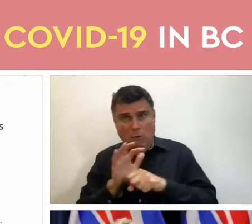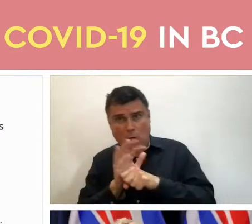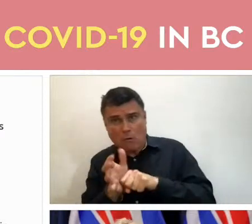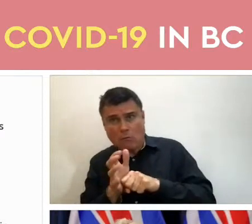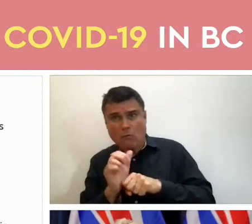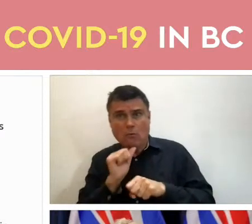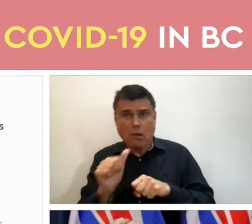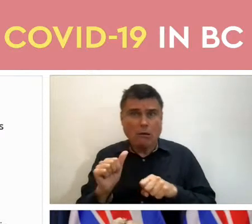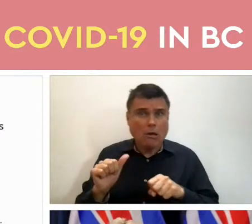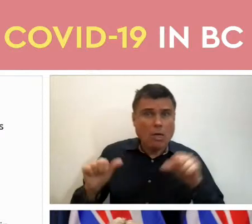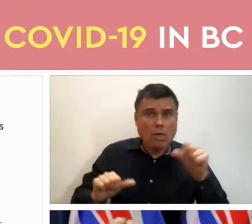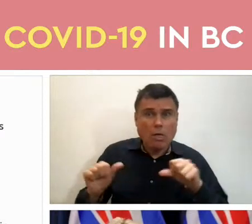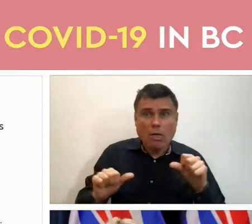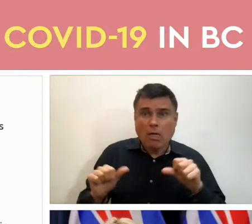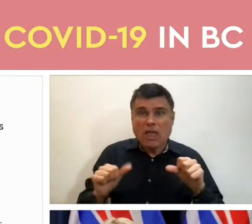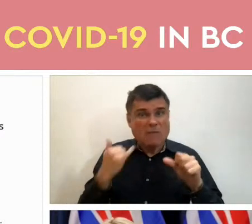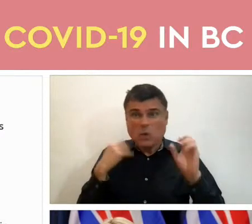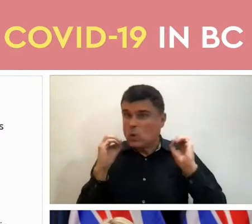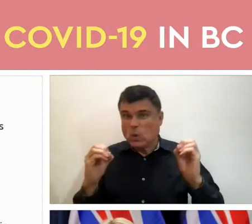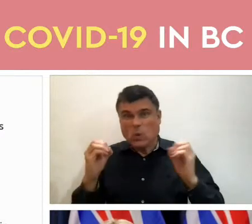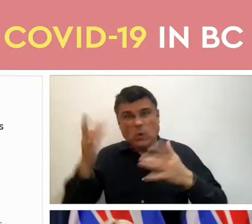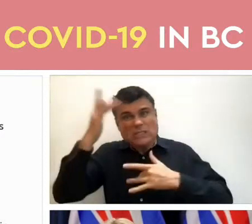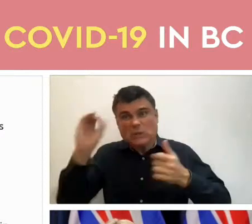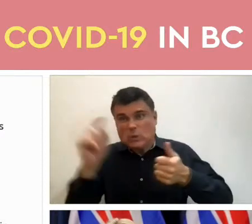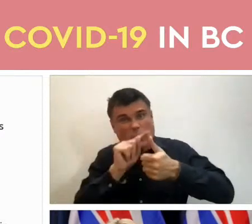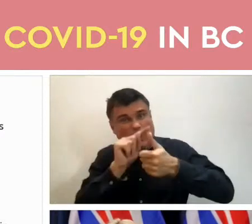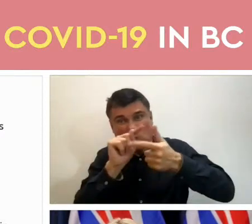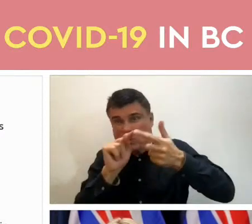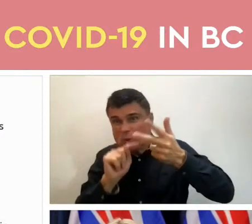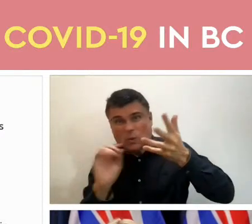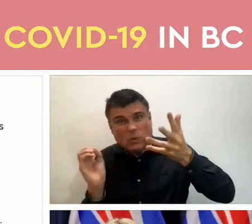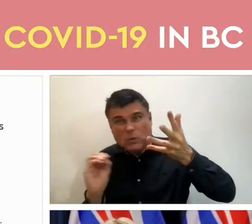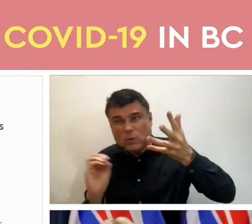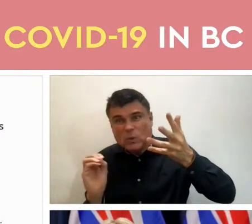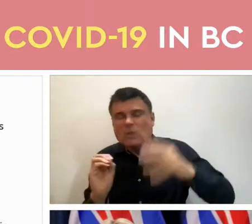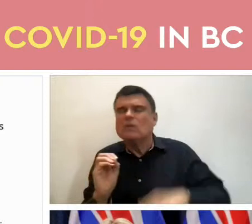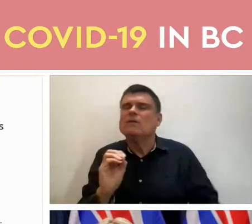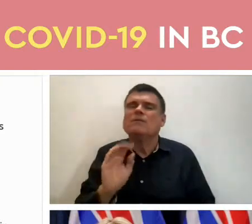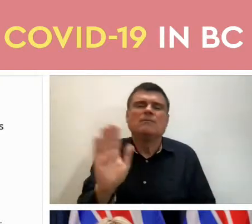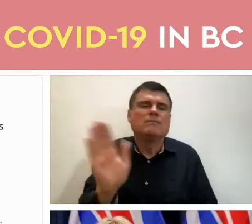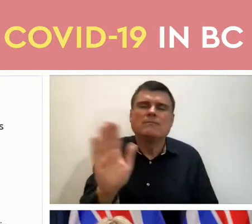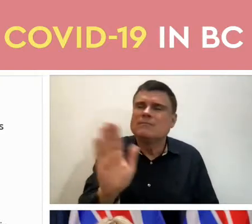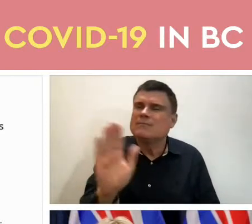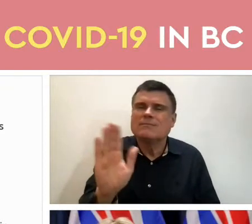is leading to long lines in our PCR testing which we absolutely